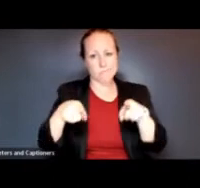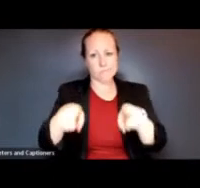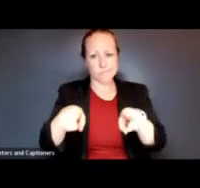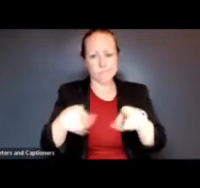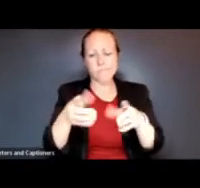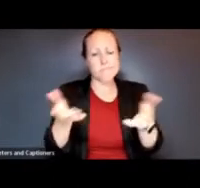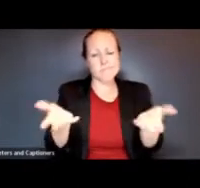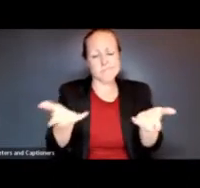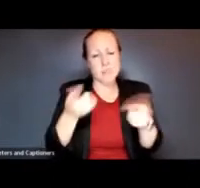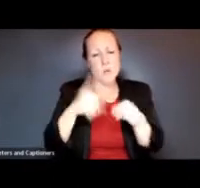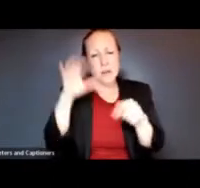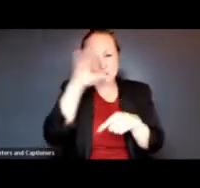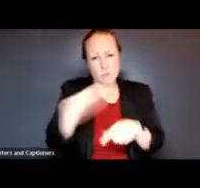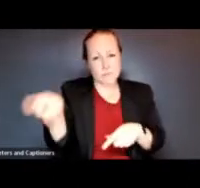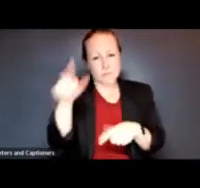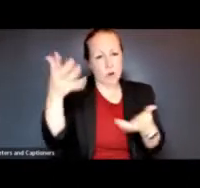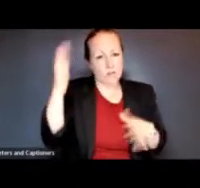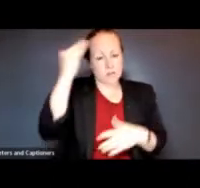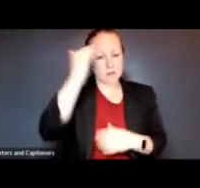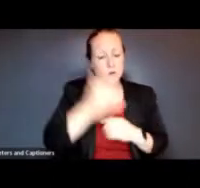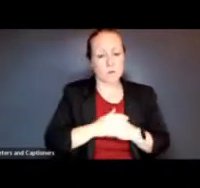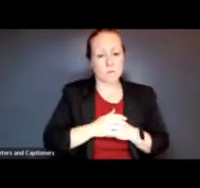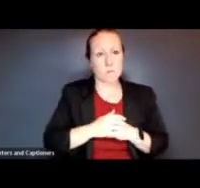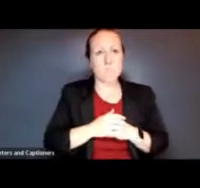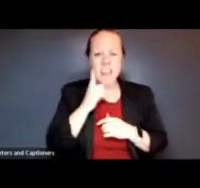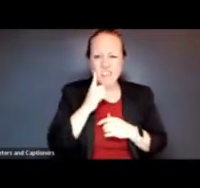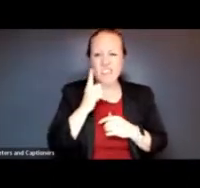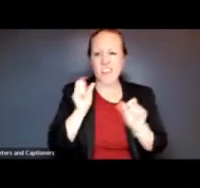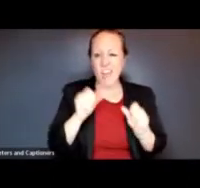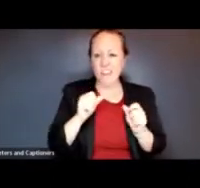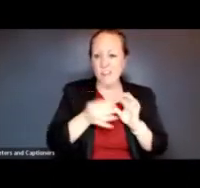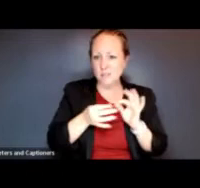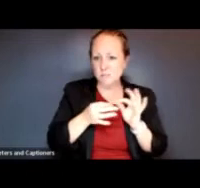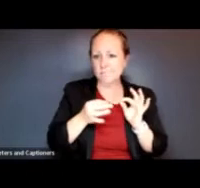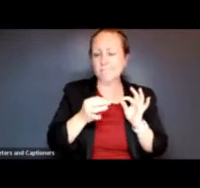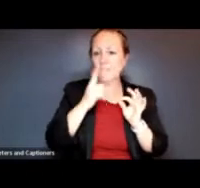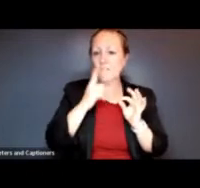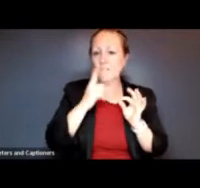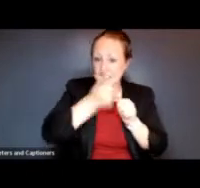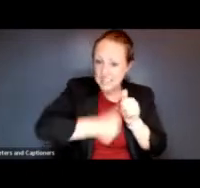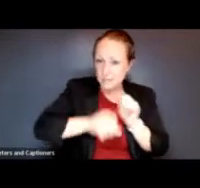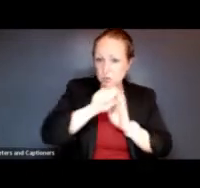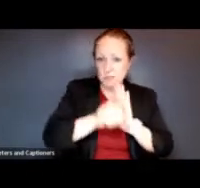speak across all states, when I say for behavioral health, with